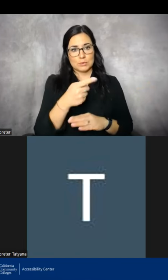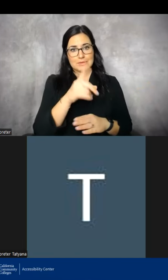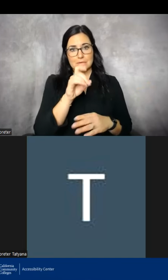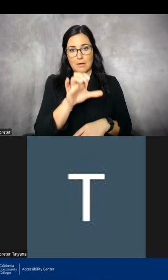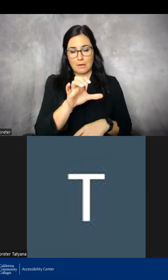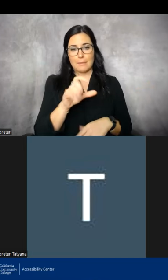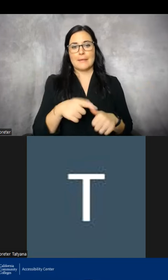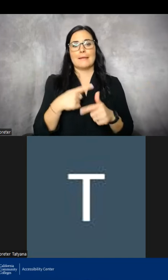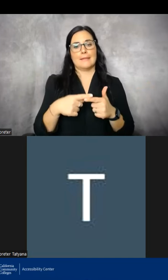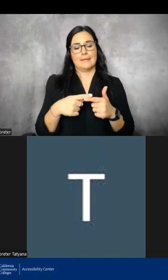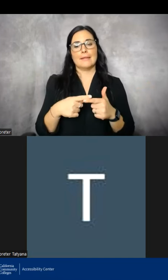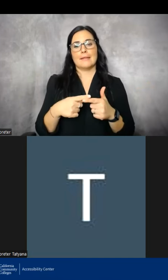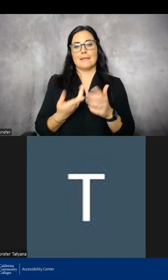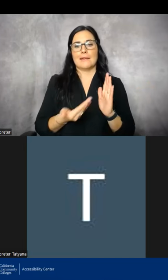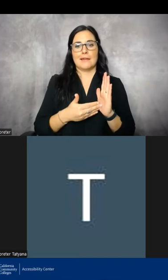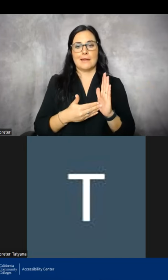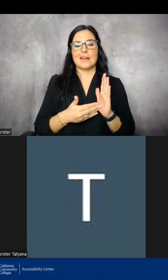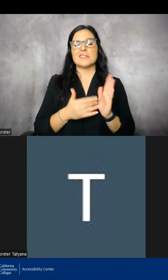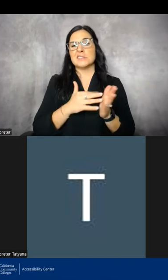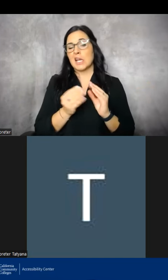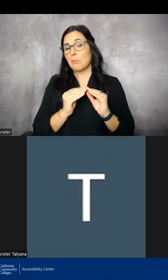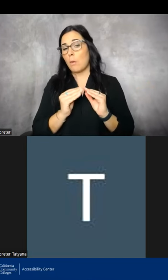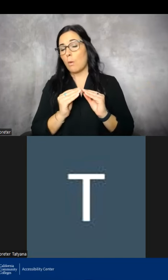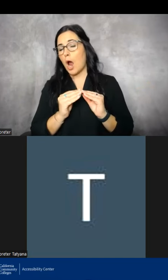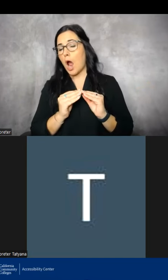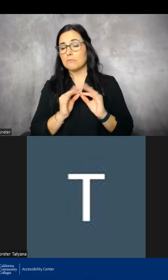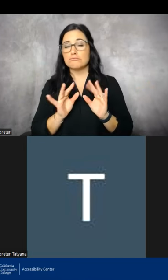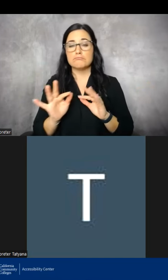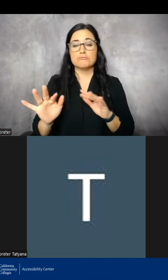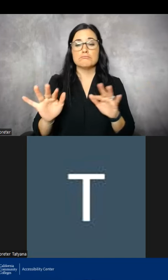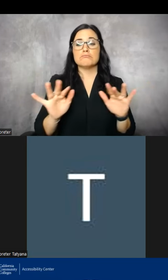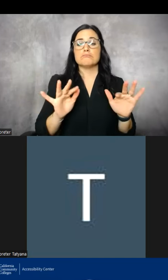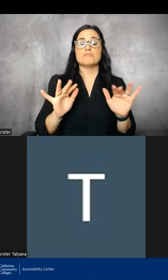then again, I would study it more, but might be worth